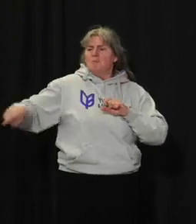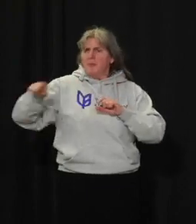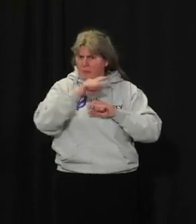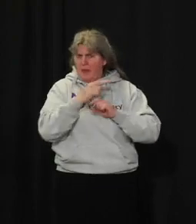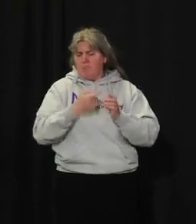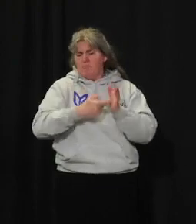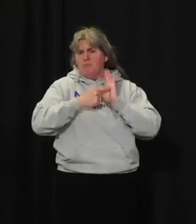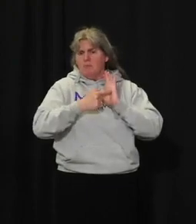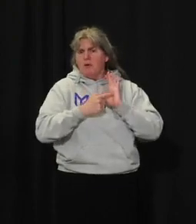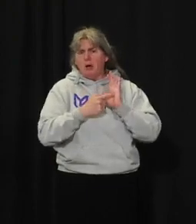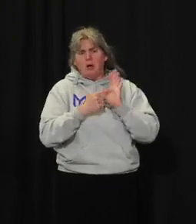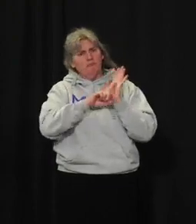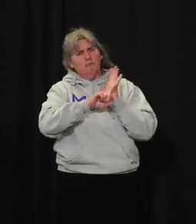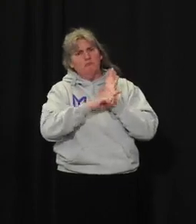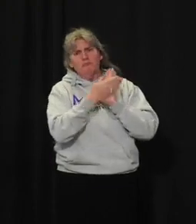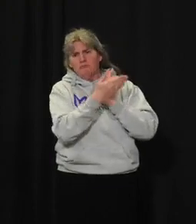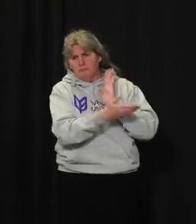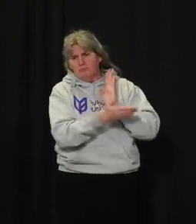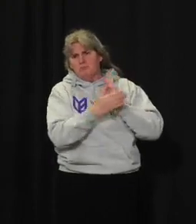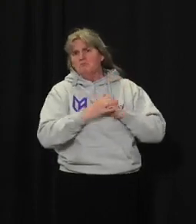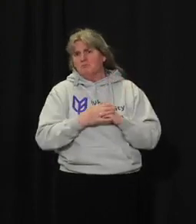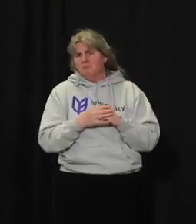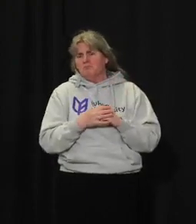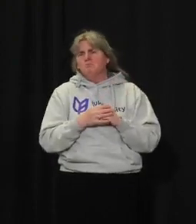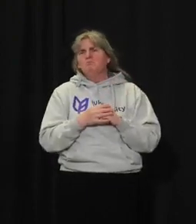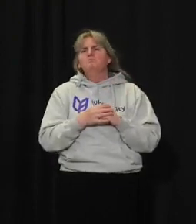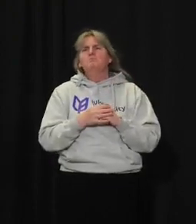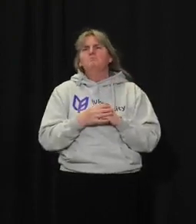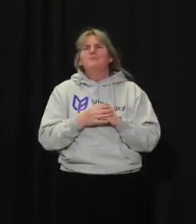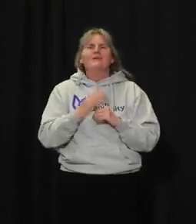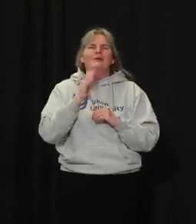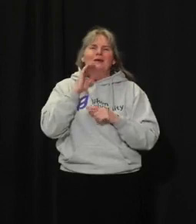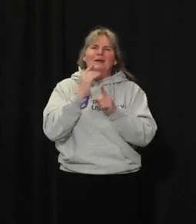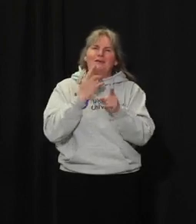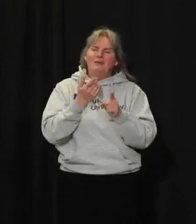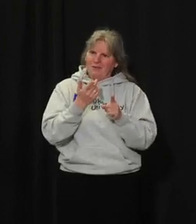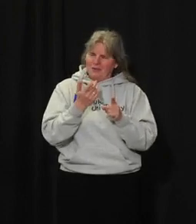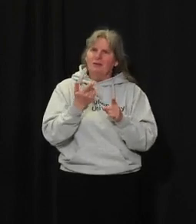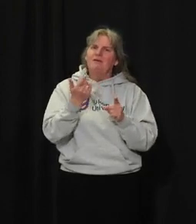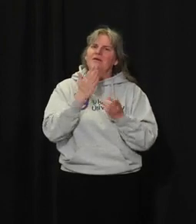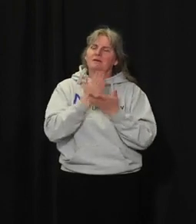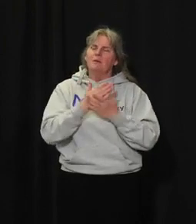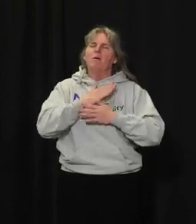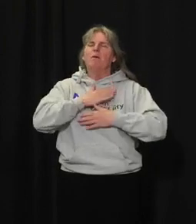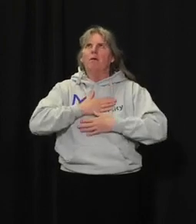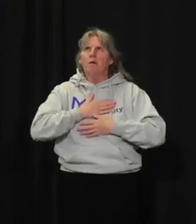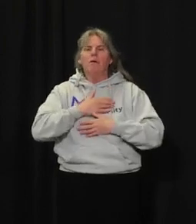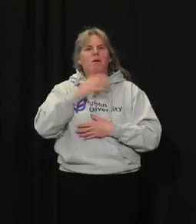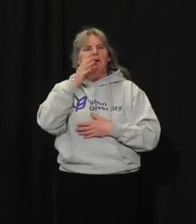precautions that have to be in place. I know this comes as a relief to